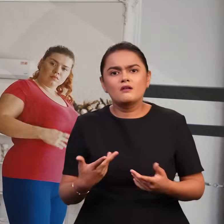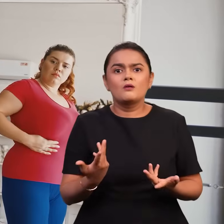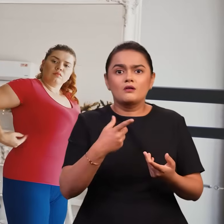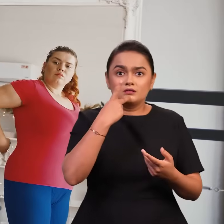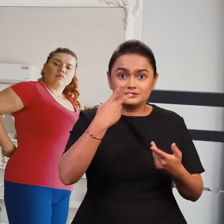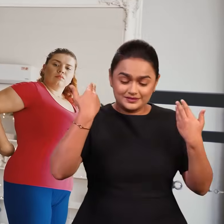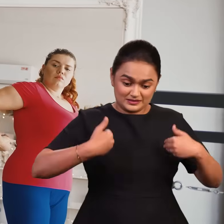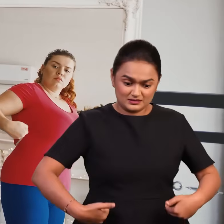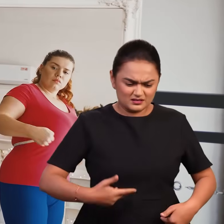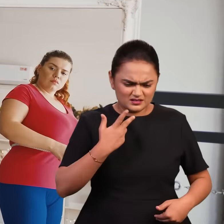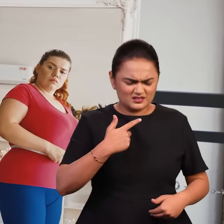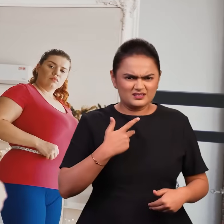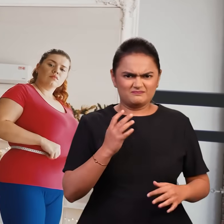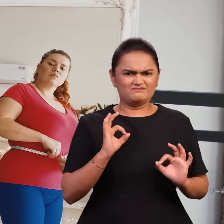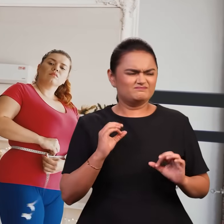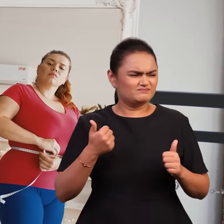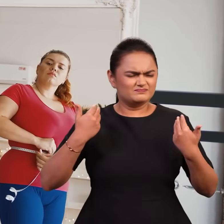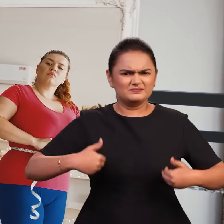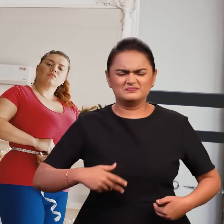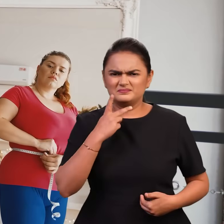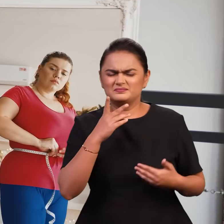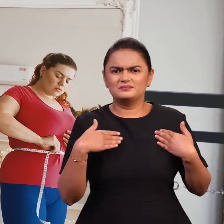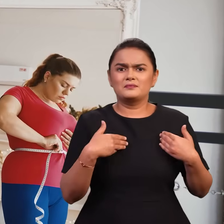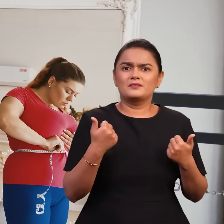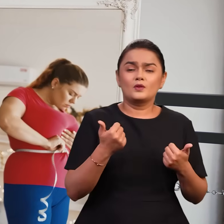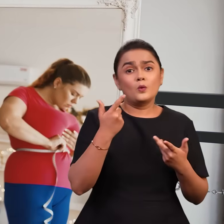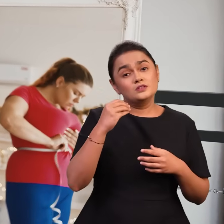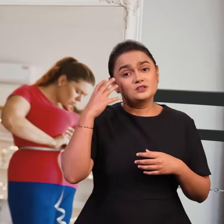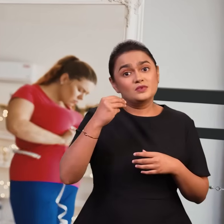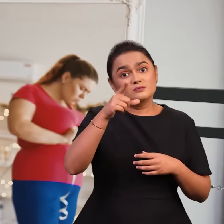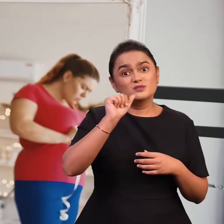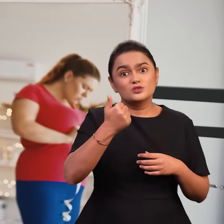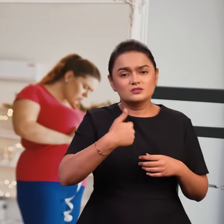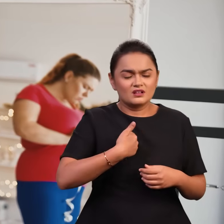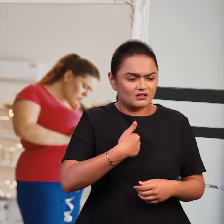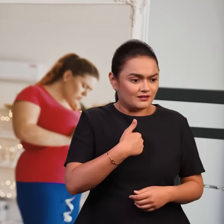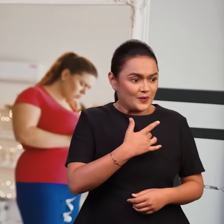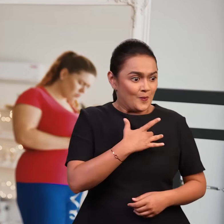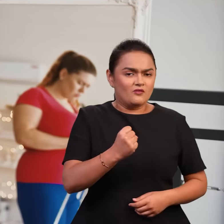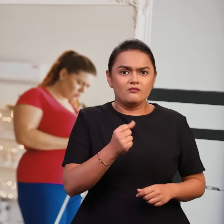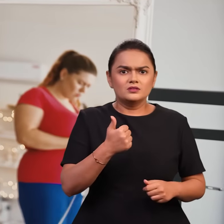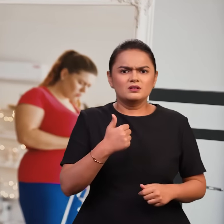You will have body image issues. and even you may have sometimes low self-esteem.